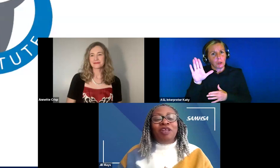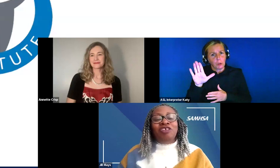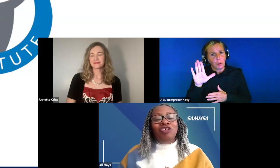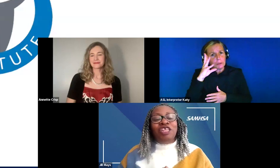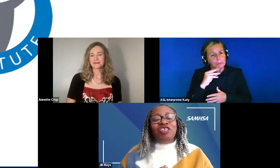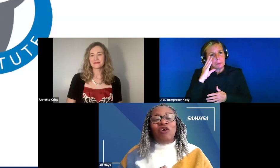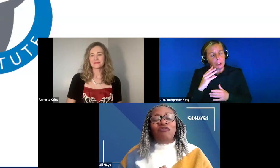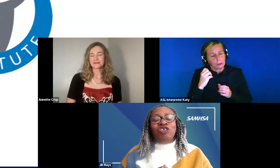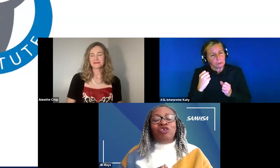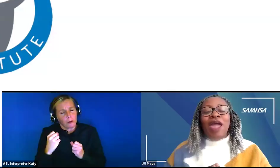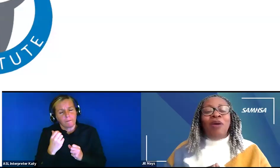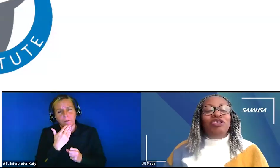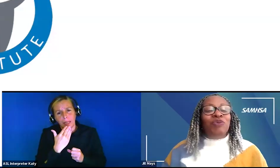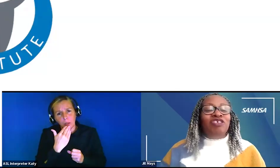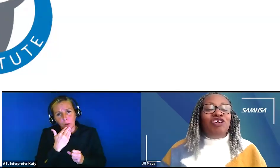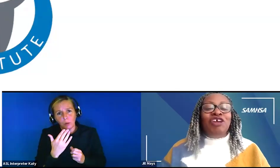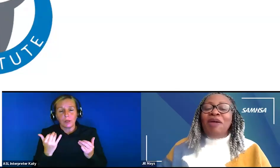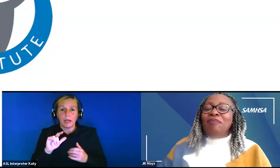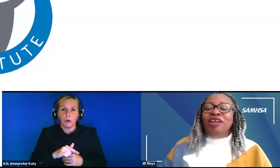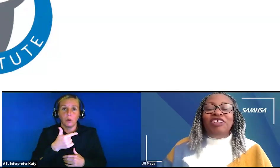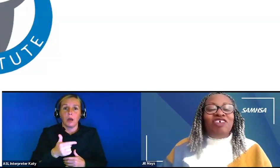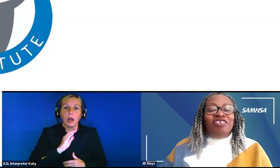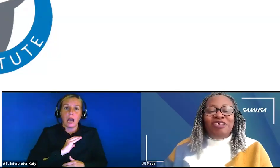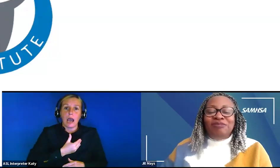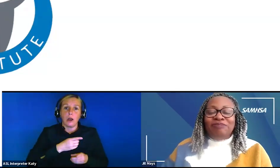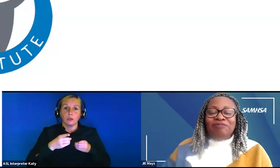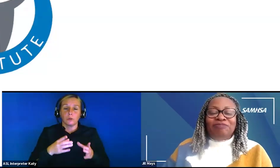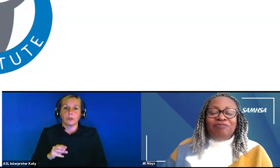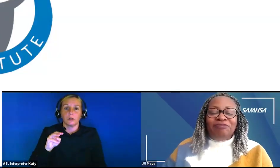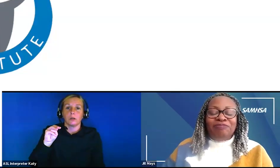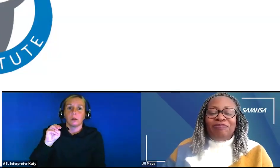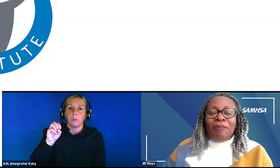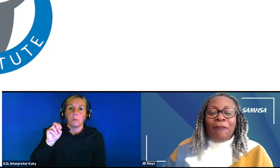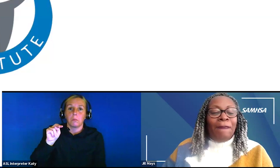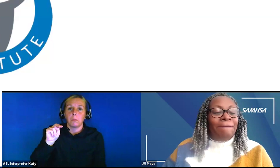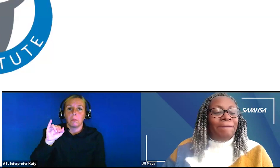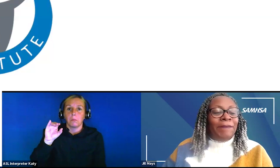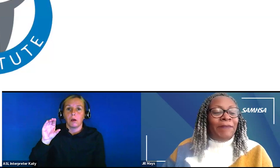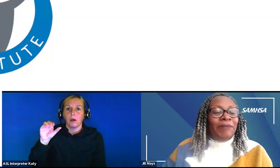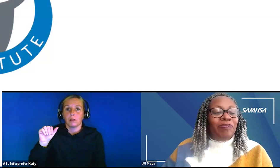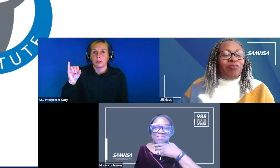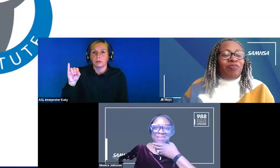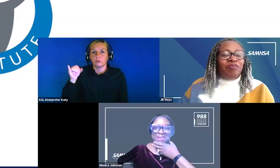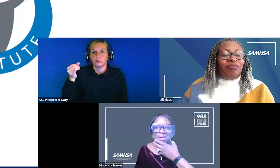I'm going to turn things over to our director, Monica Johnson. I thank you, Jill.